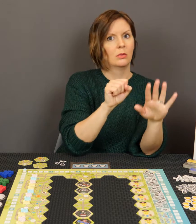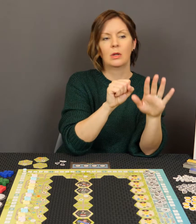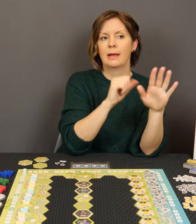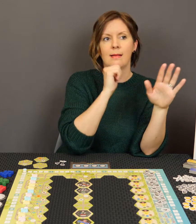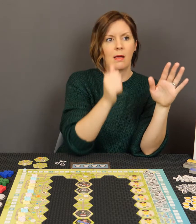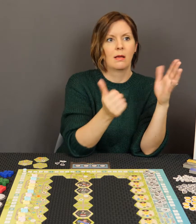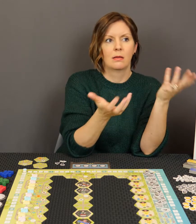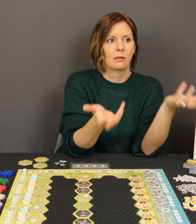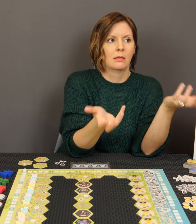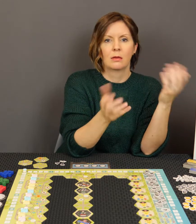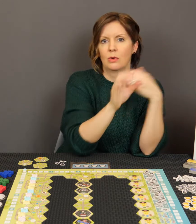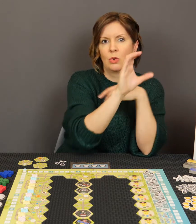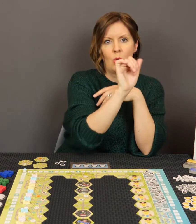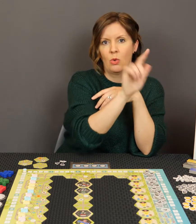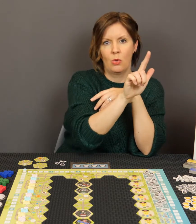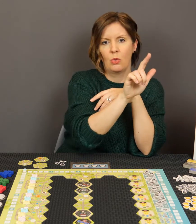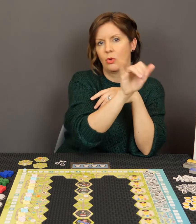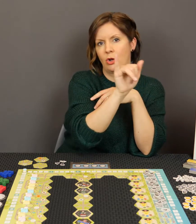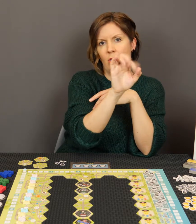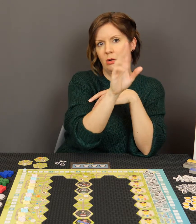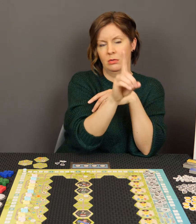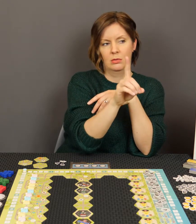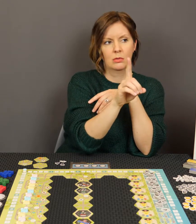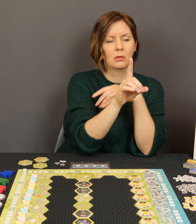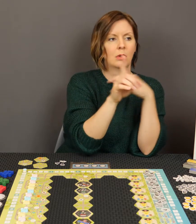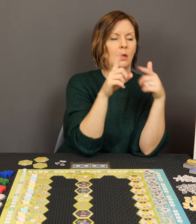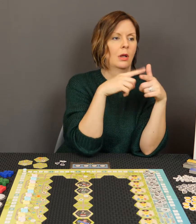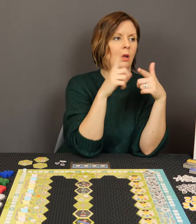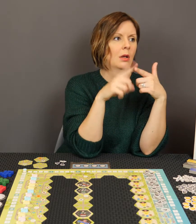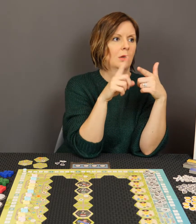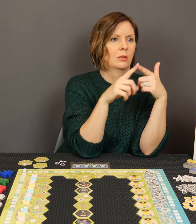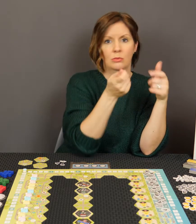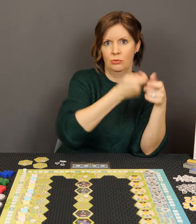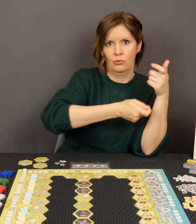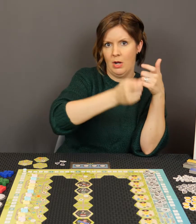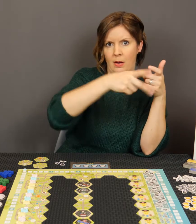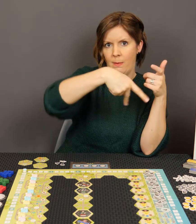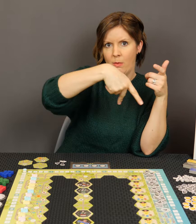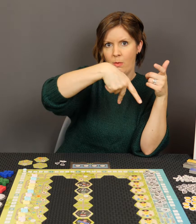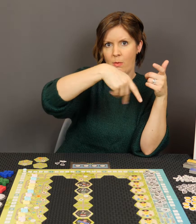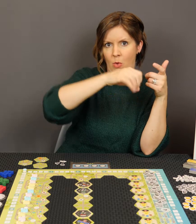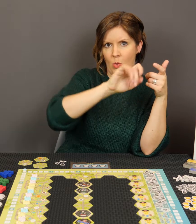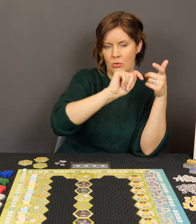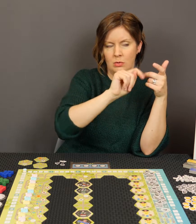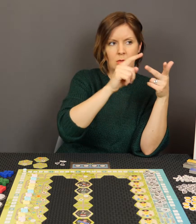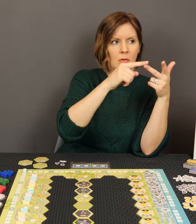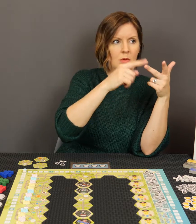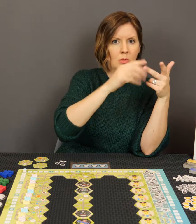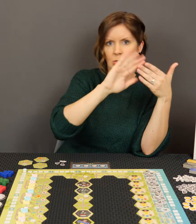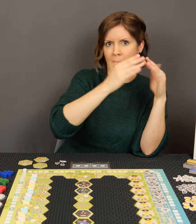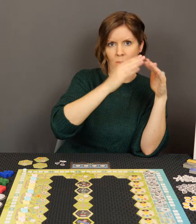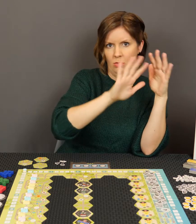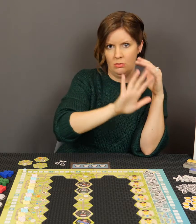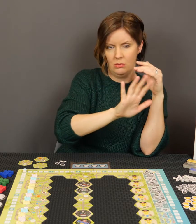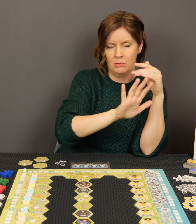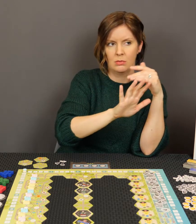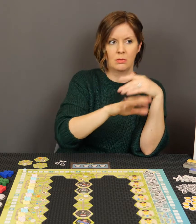but it can’t be a coal yard, um, a trading post, or a town tile…